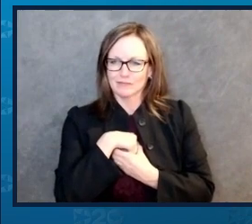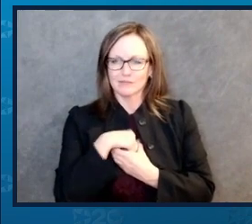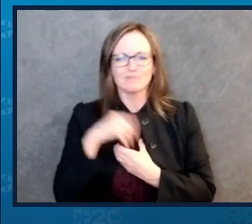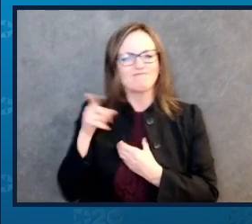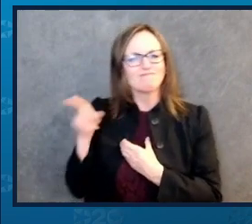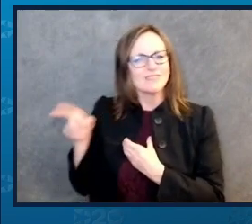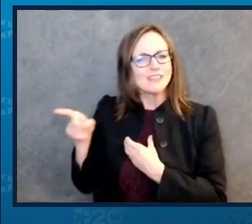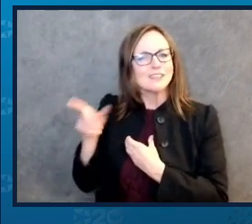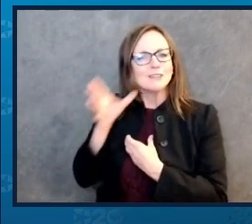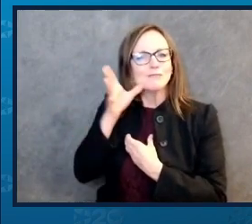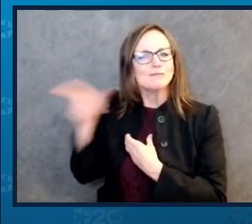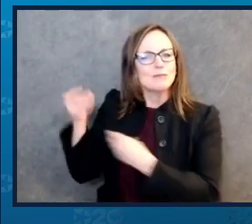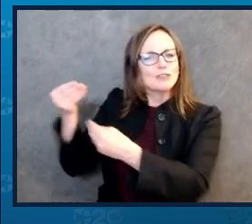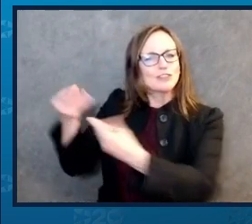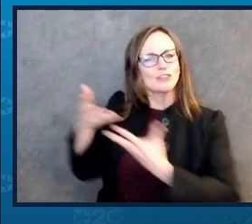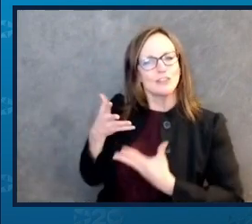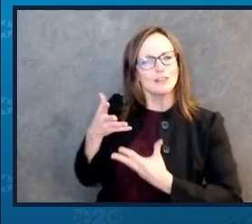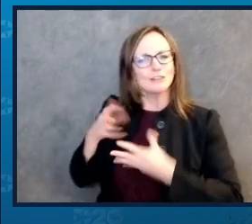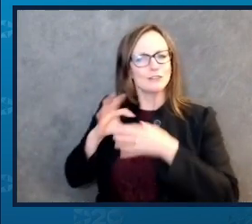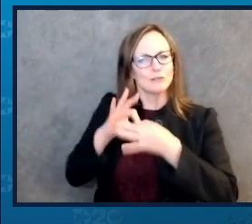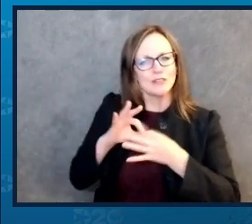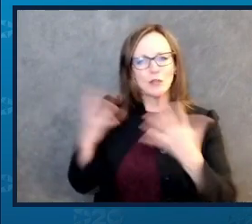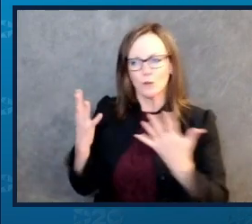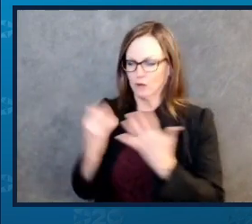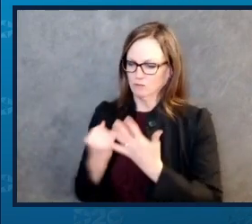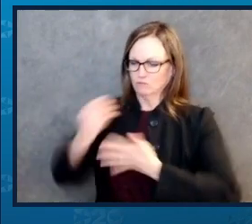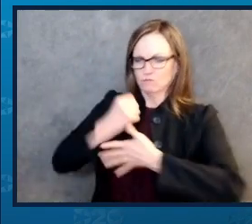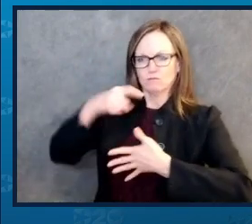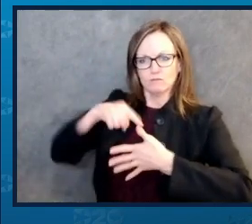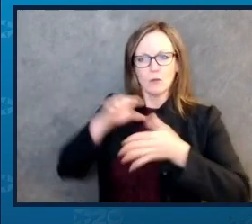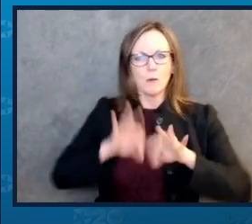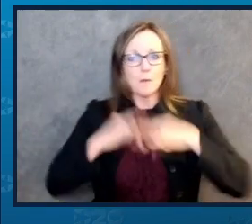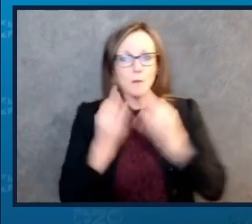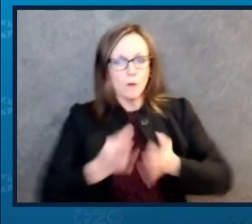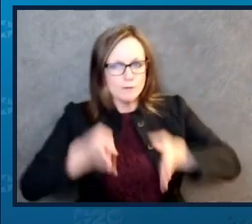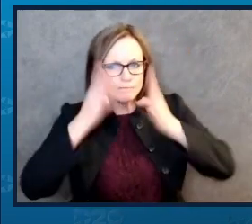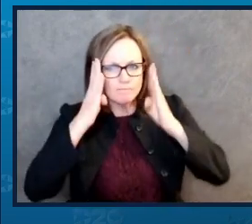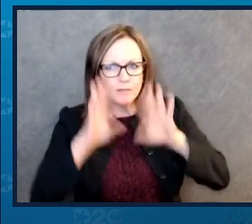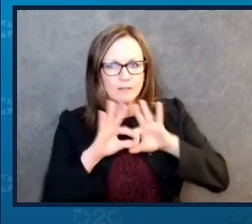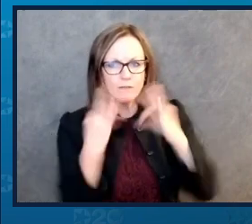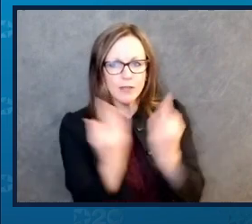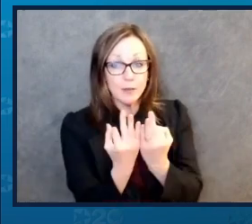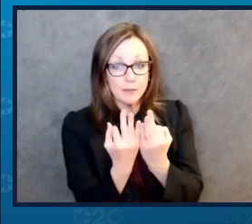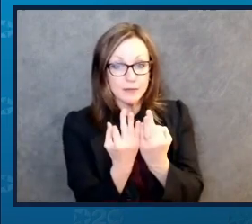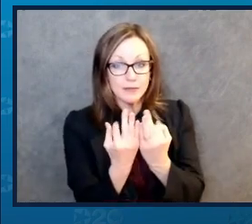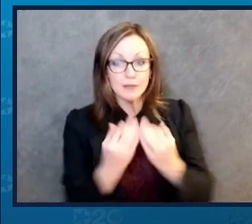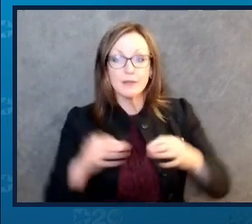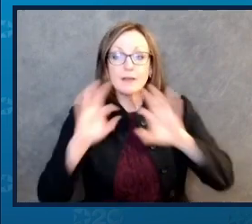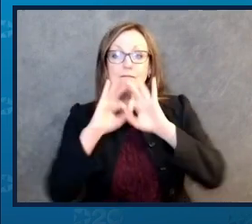FIRST. THE FAMILY YOU ARE BORN INTO,